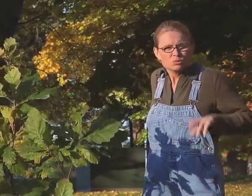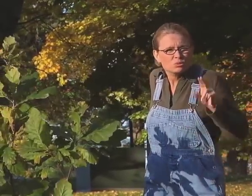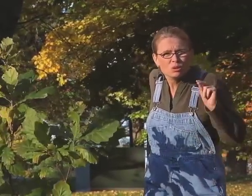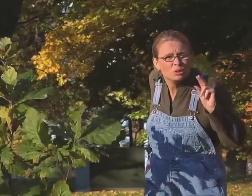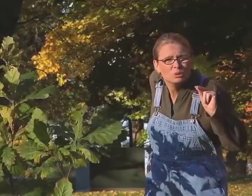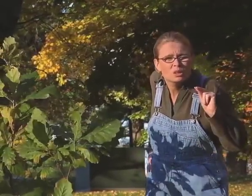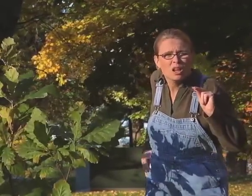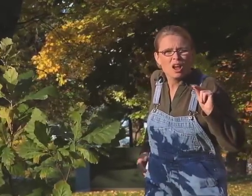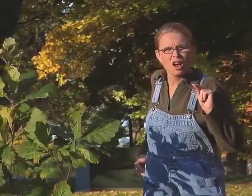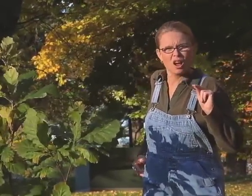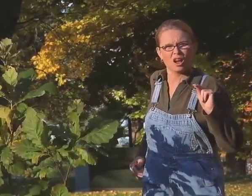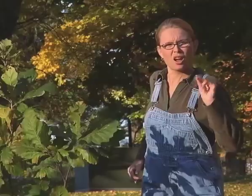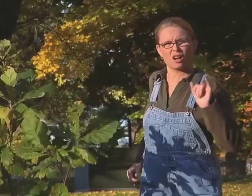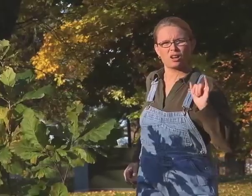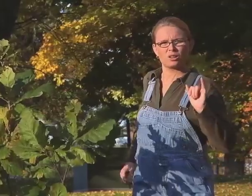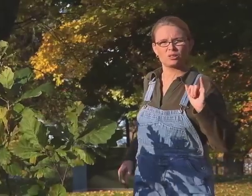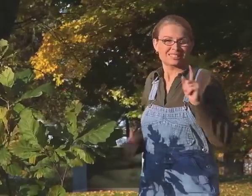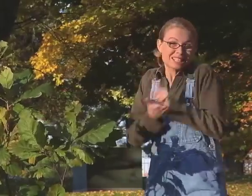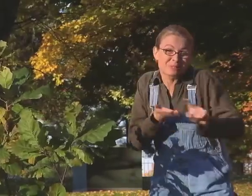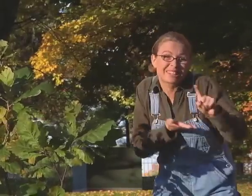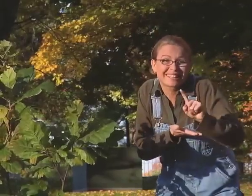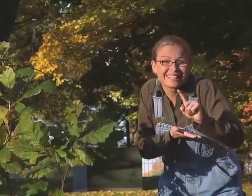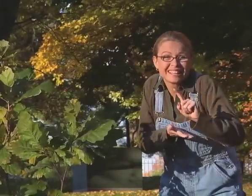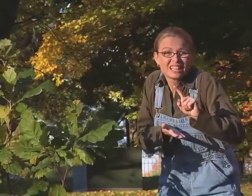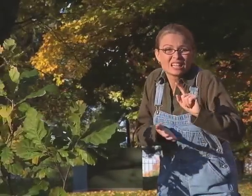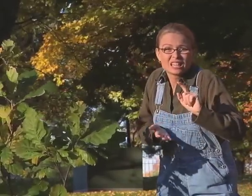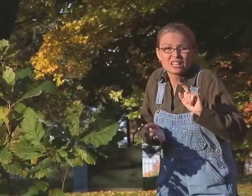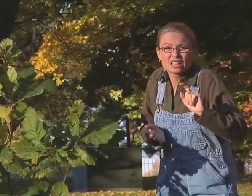NO? OH, NEXT WEEK THEN!